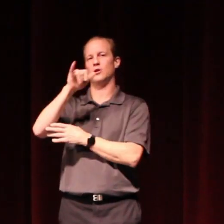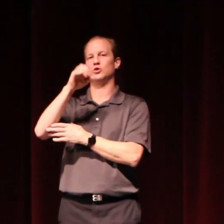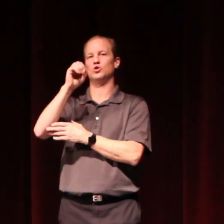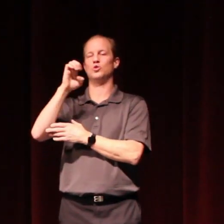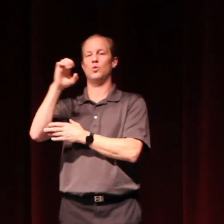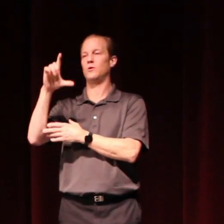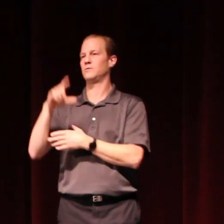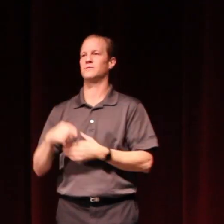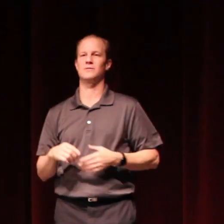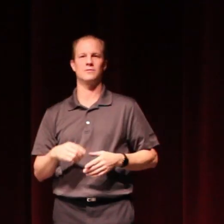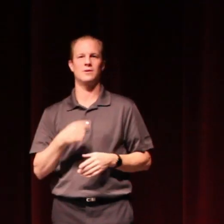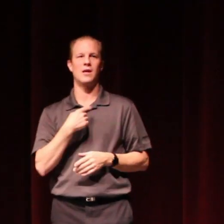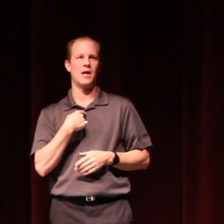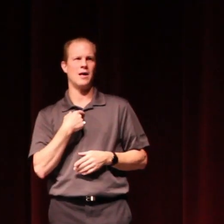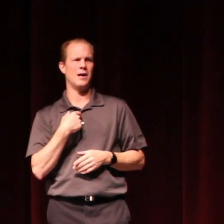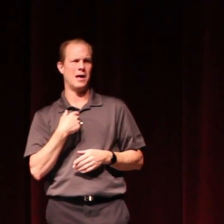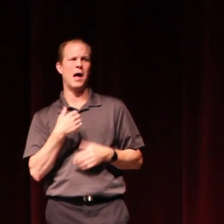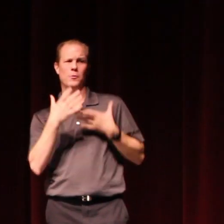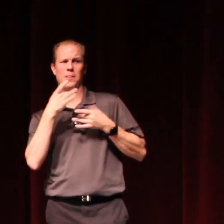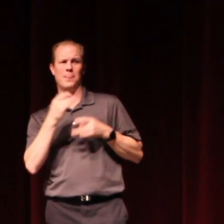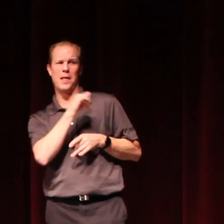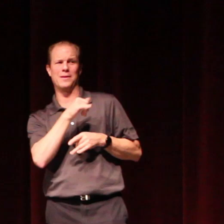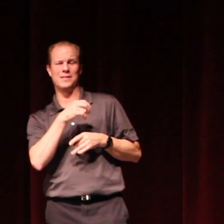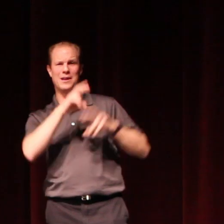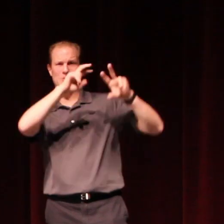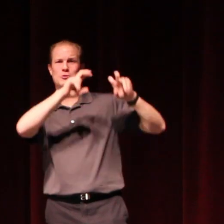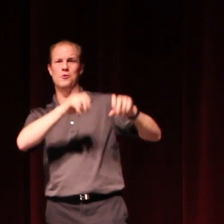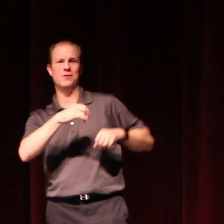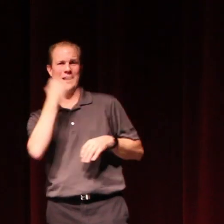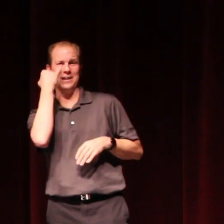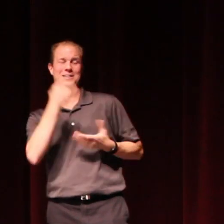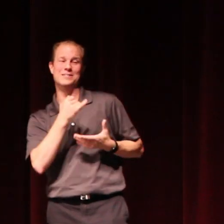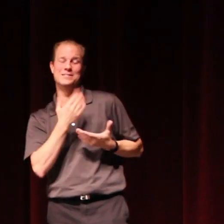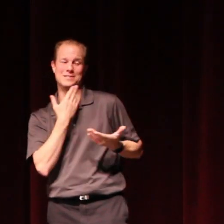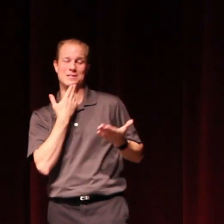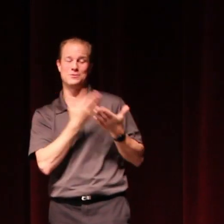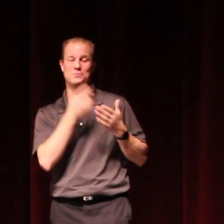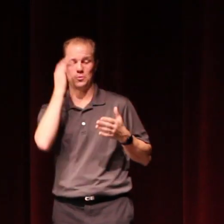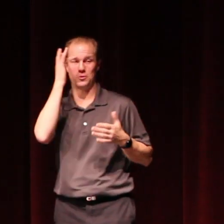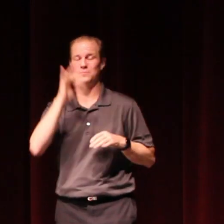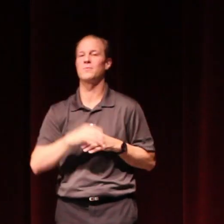I really like the survey idea, Duane, that's very smart. My first time on campus was when